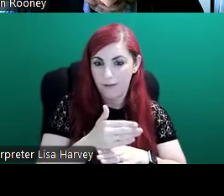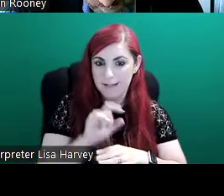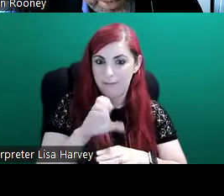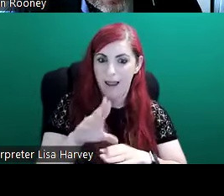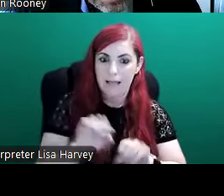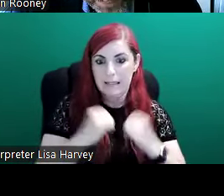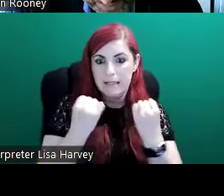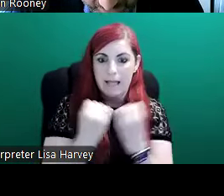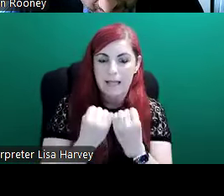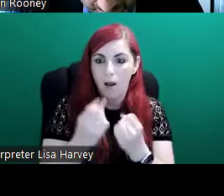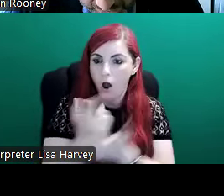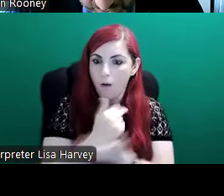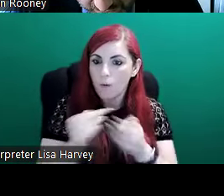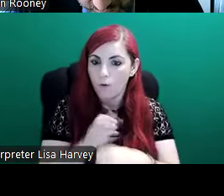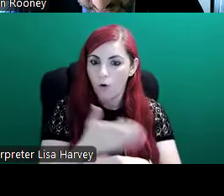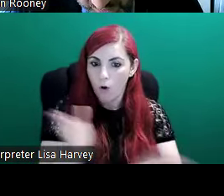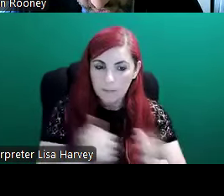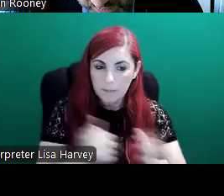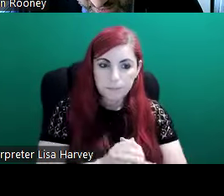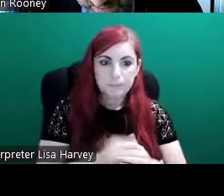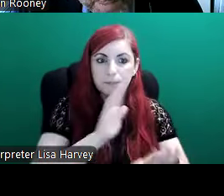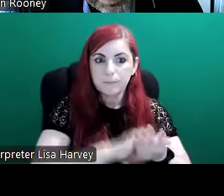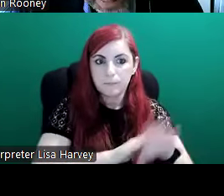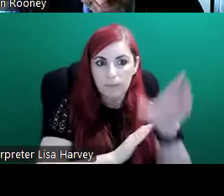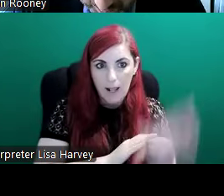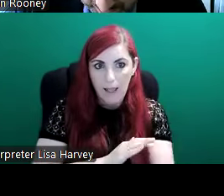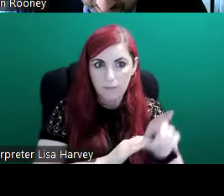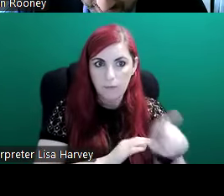the work on the left, produced for the Windsor and Newton art supplies company, is